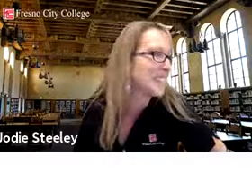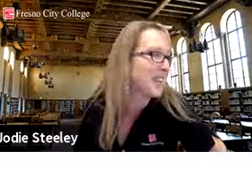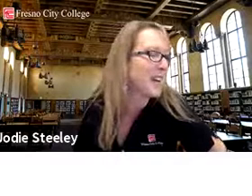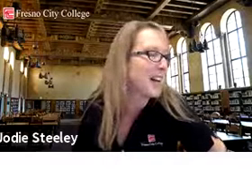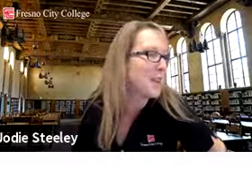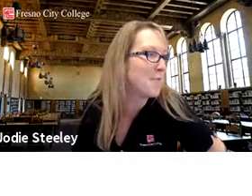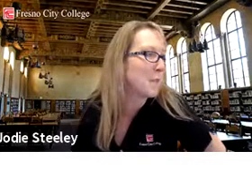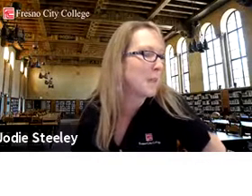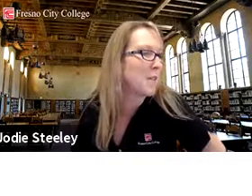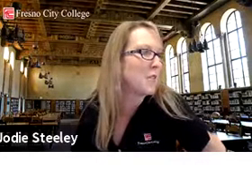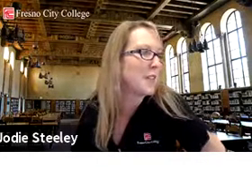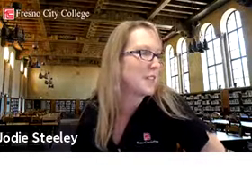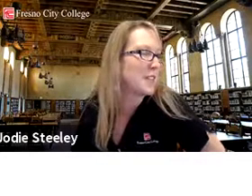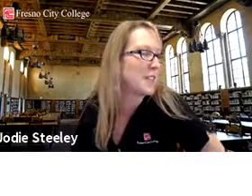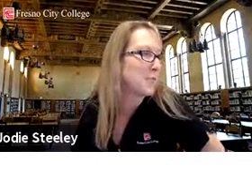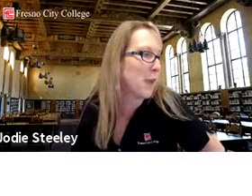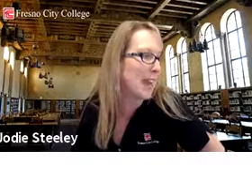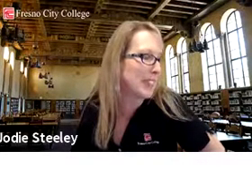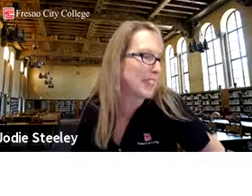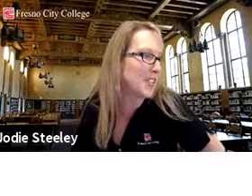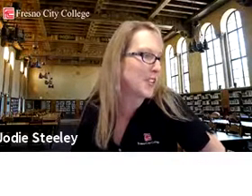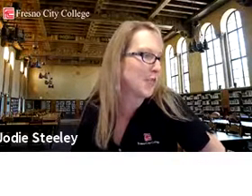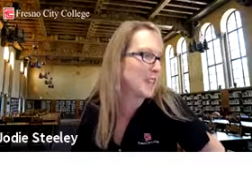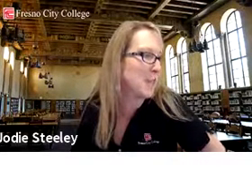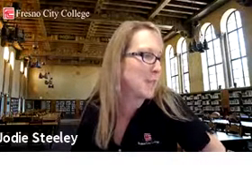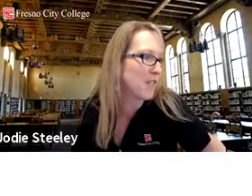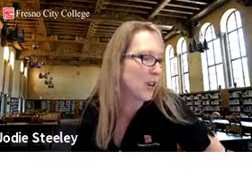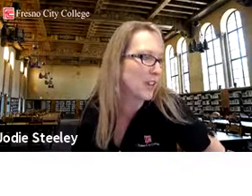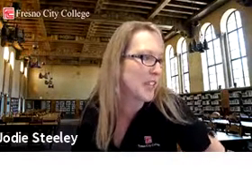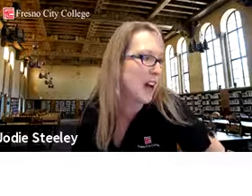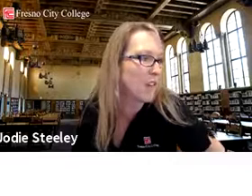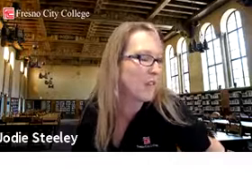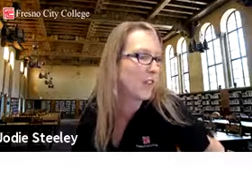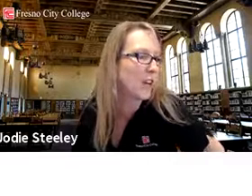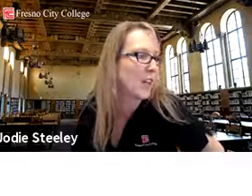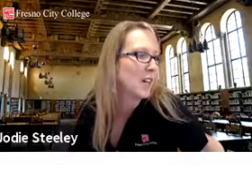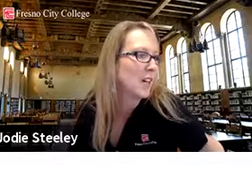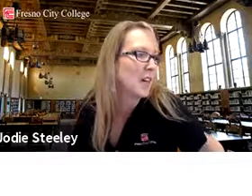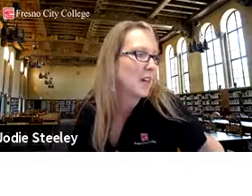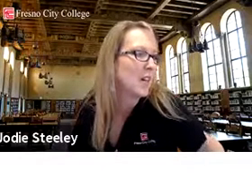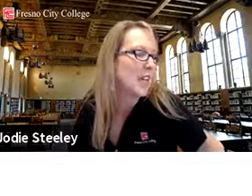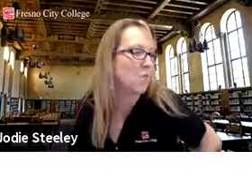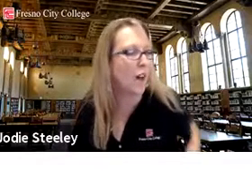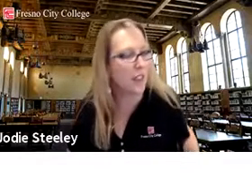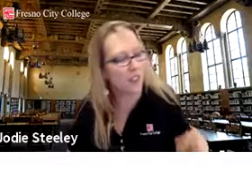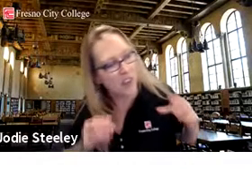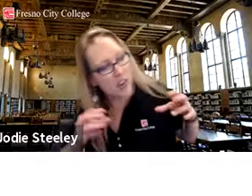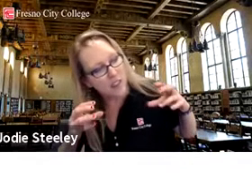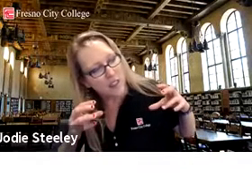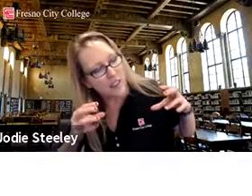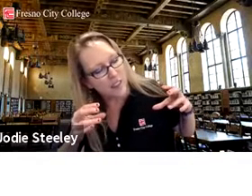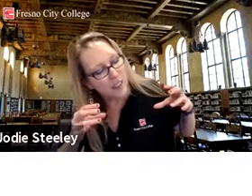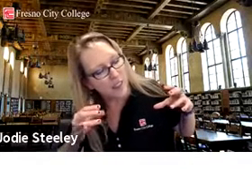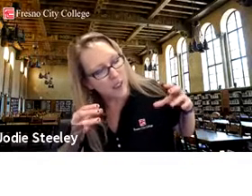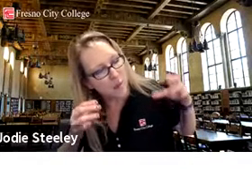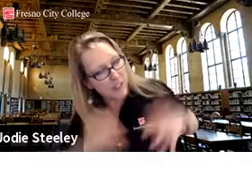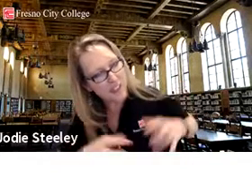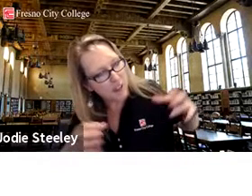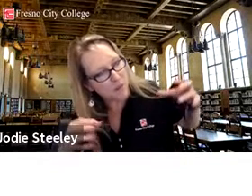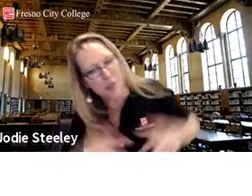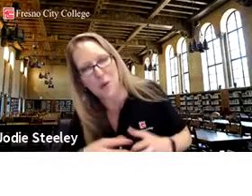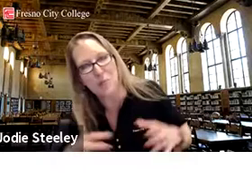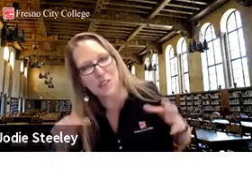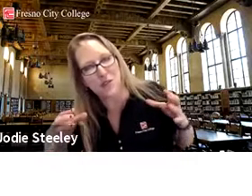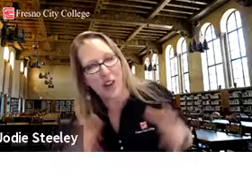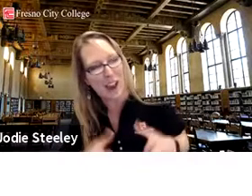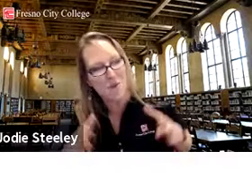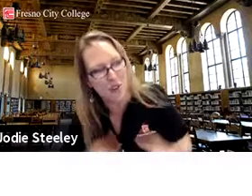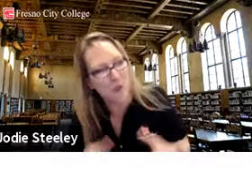So these these practices, you can read them here for yourself. And while these are not specific prescriptions for how to do